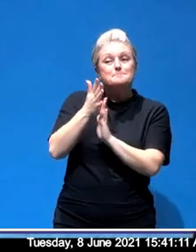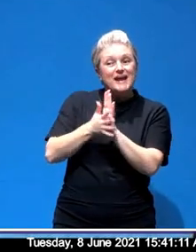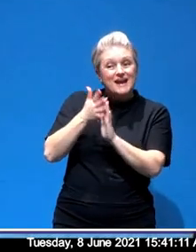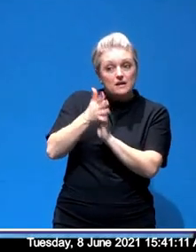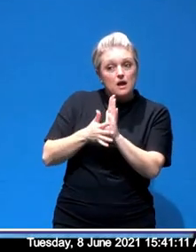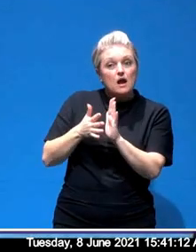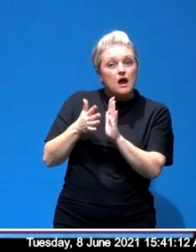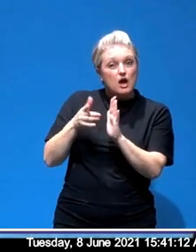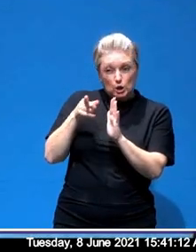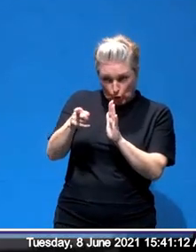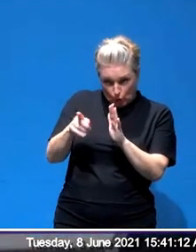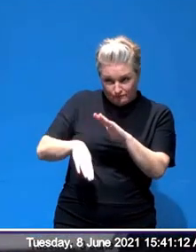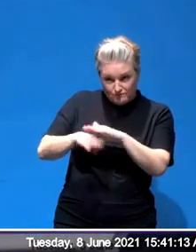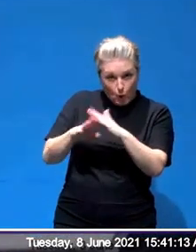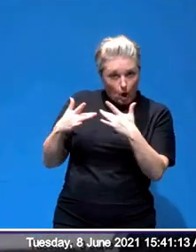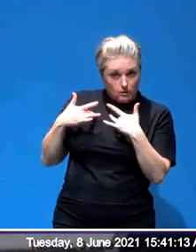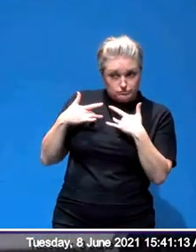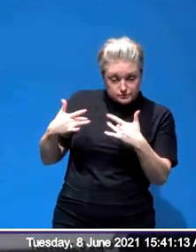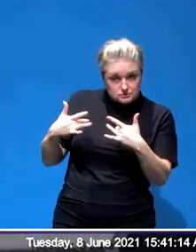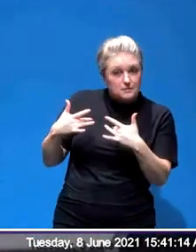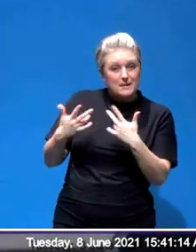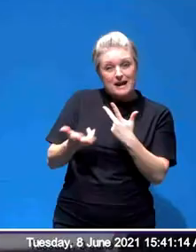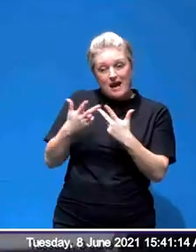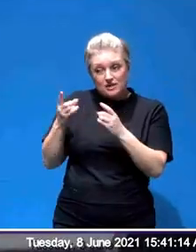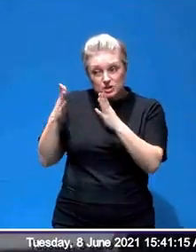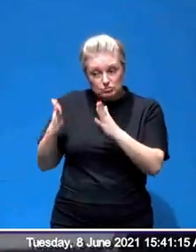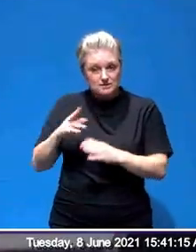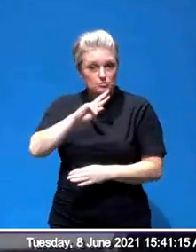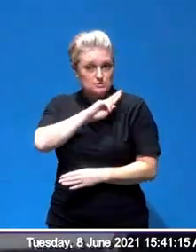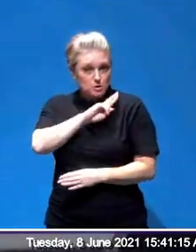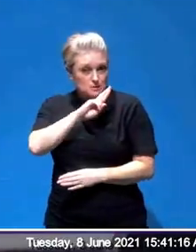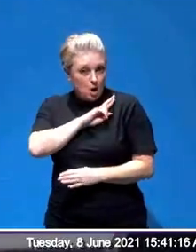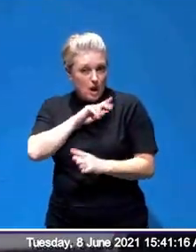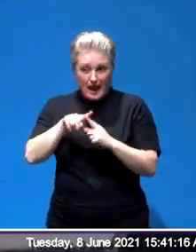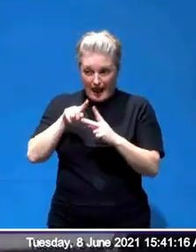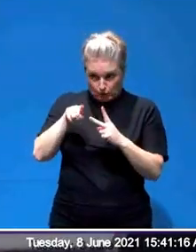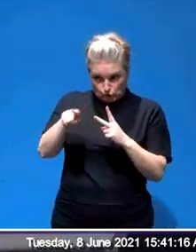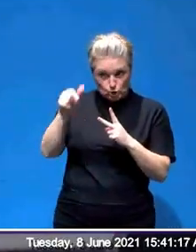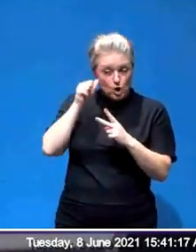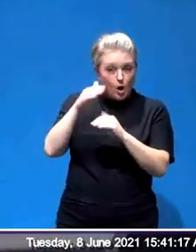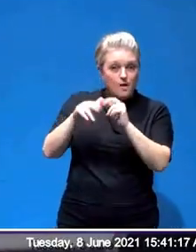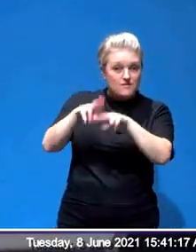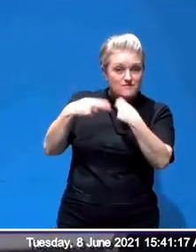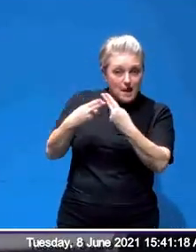I don't believe they were. Those policies, as I said, they are not owned by me but I don't believe that